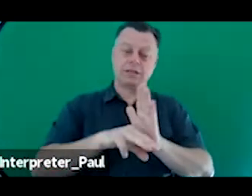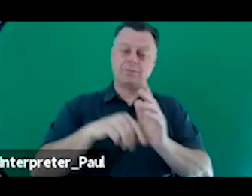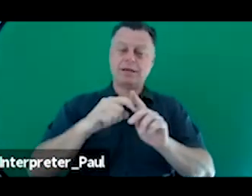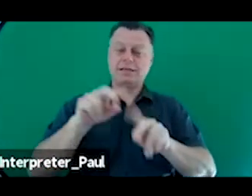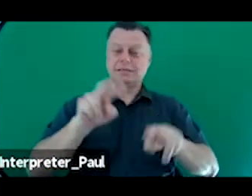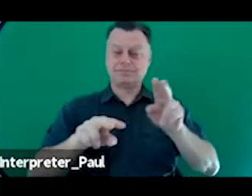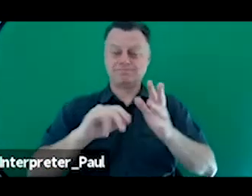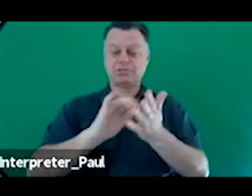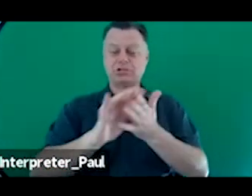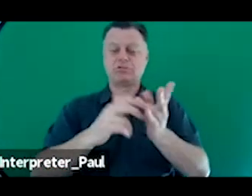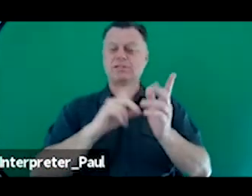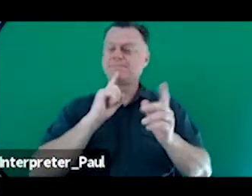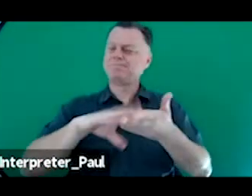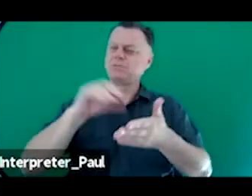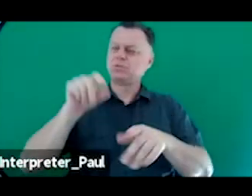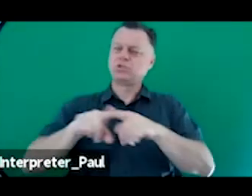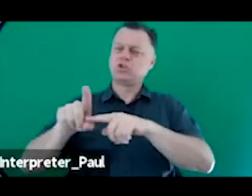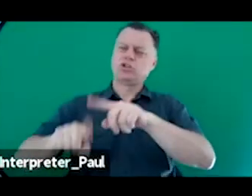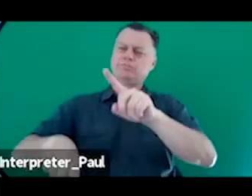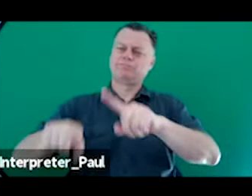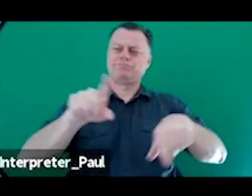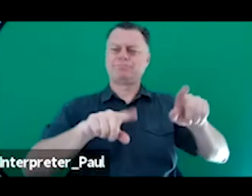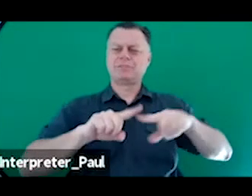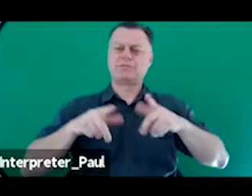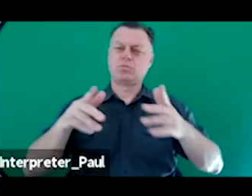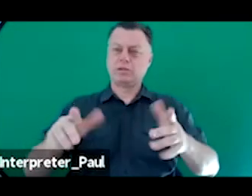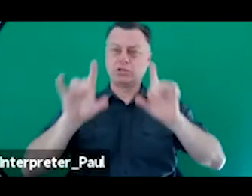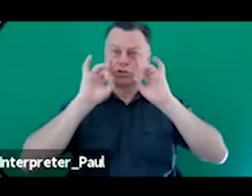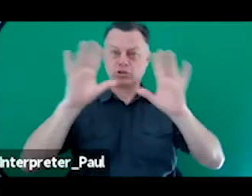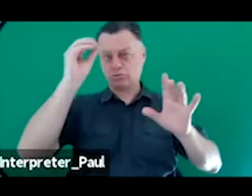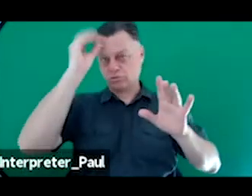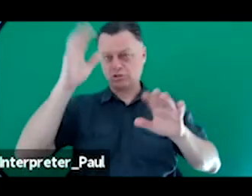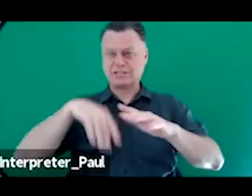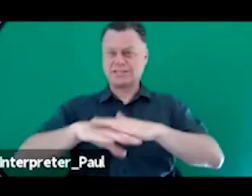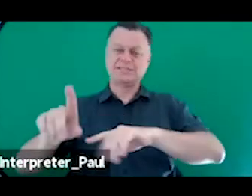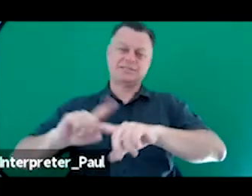“Students learn in a variety of different ways and demonstrate their knowledge in diverse ways. Our